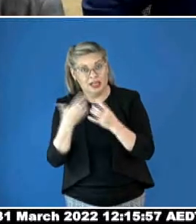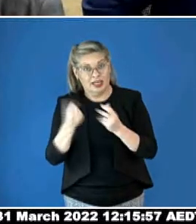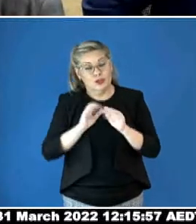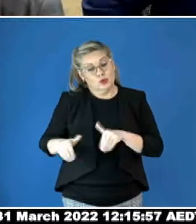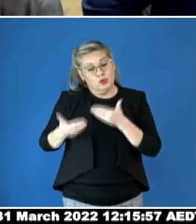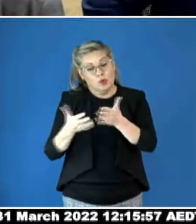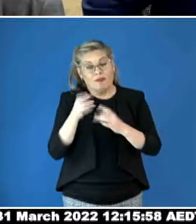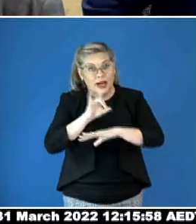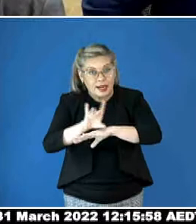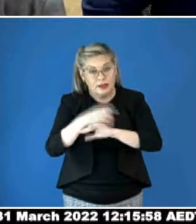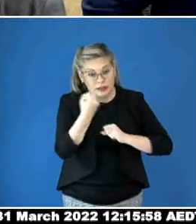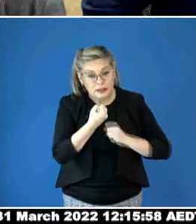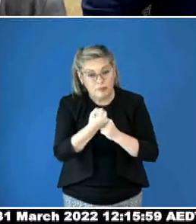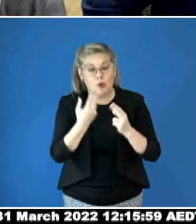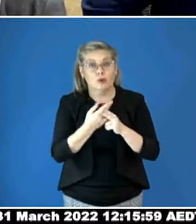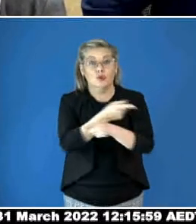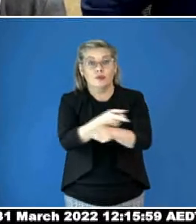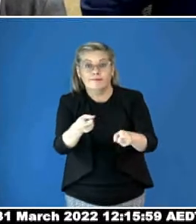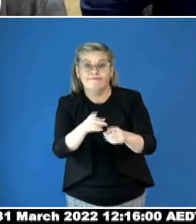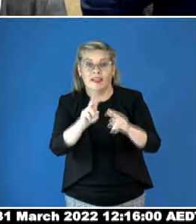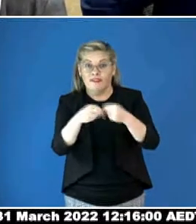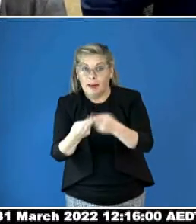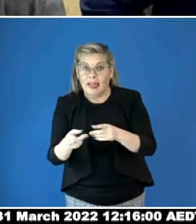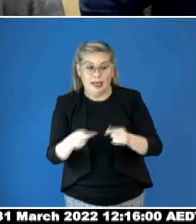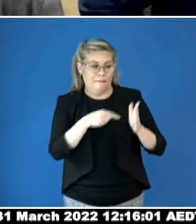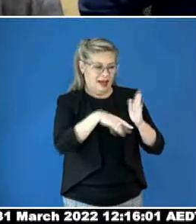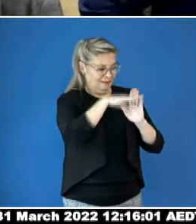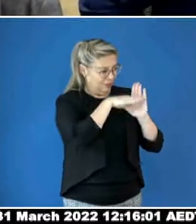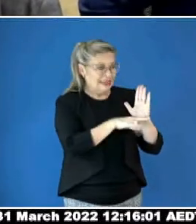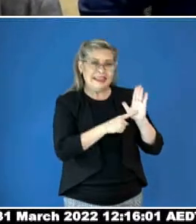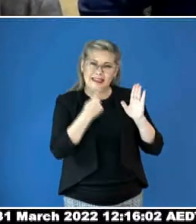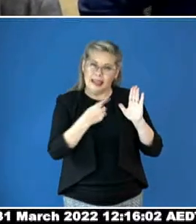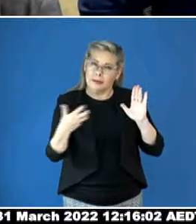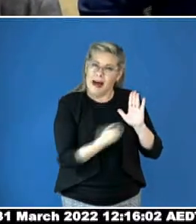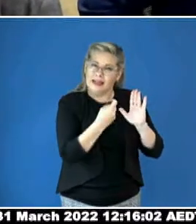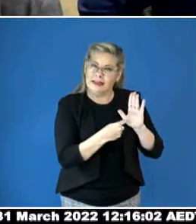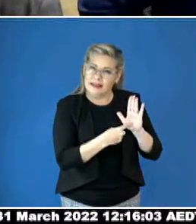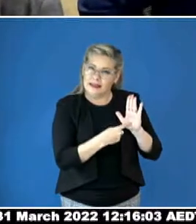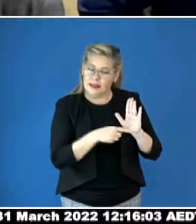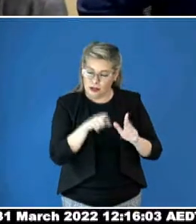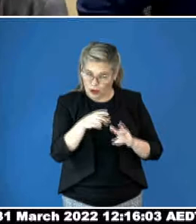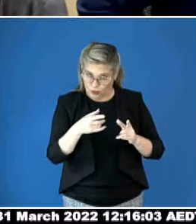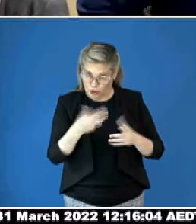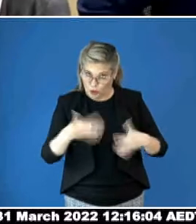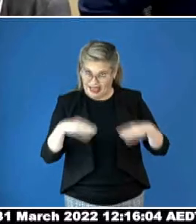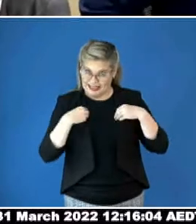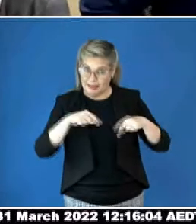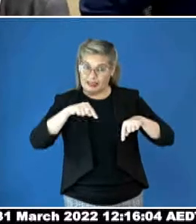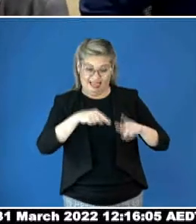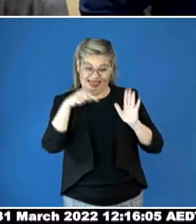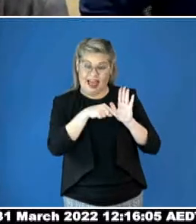No. MS FRASER: Ms Cumming, it's the case, isn't it, that prior to July 2020,